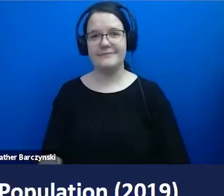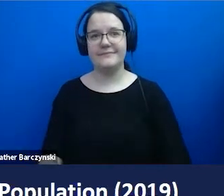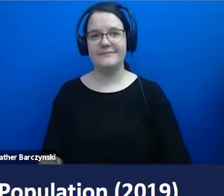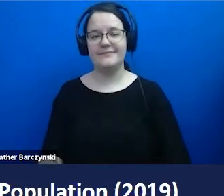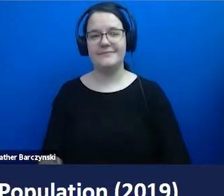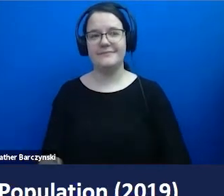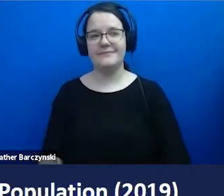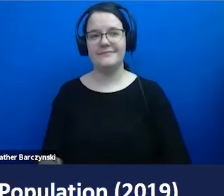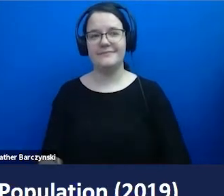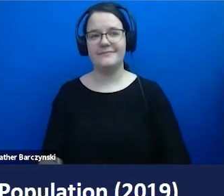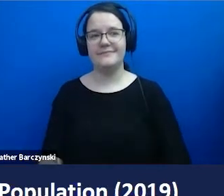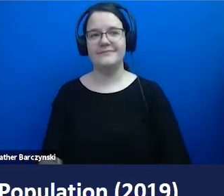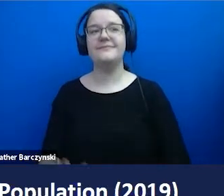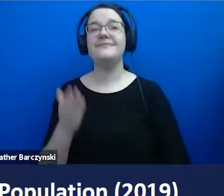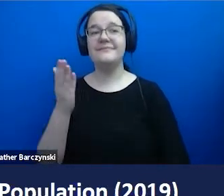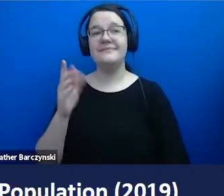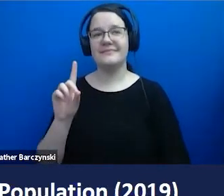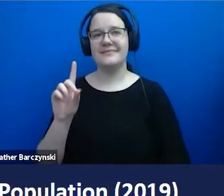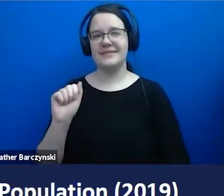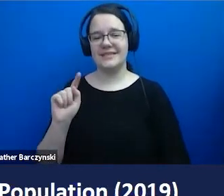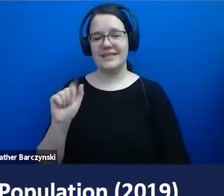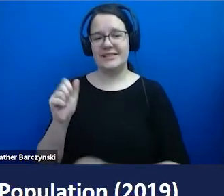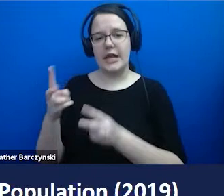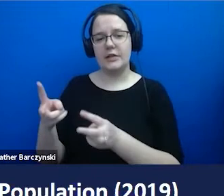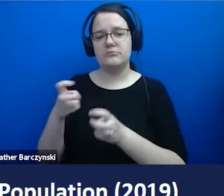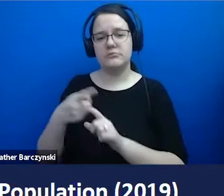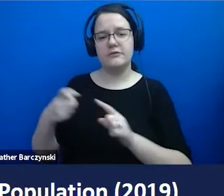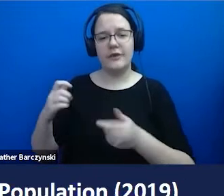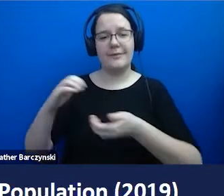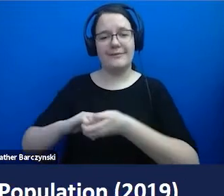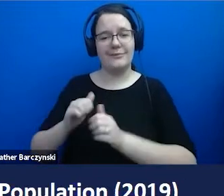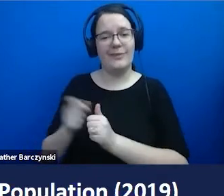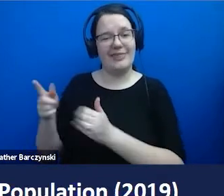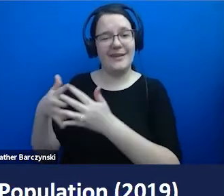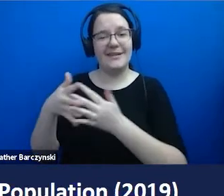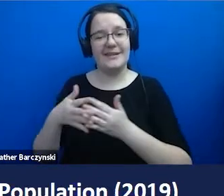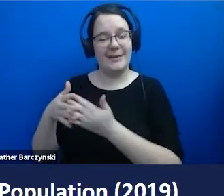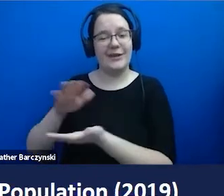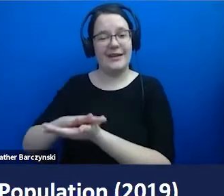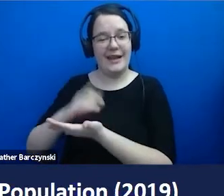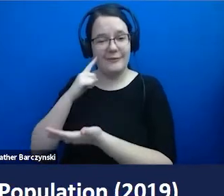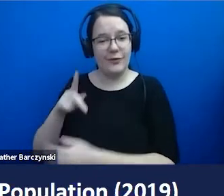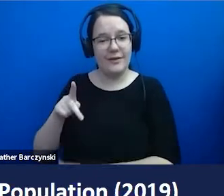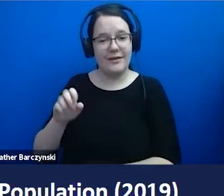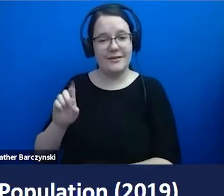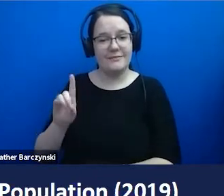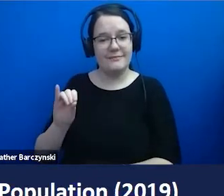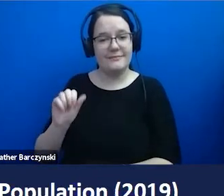the data on this slide are taken from a collaboration between the american academy of pediatrics and the children's hospital association and reflect